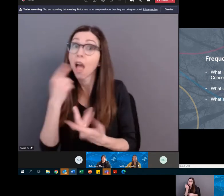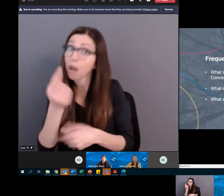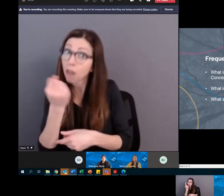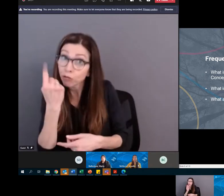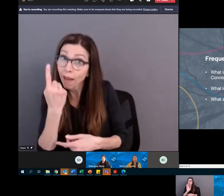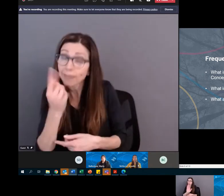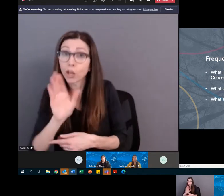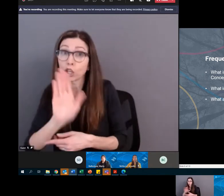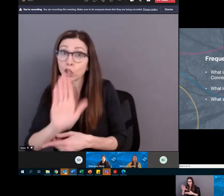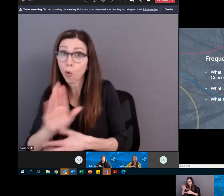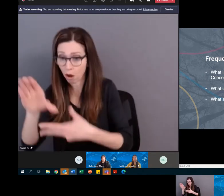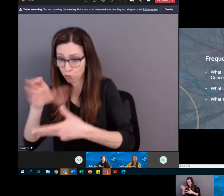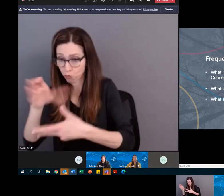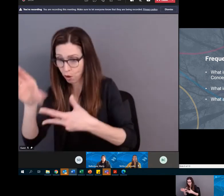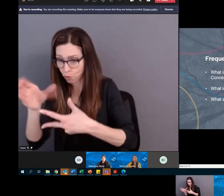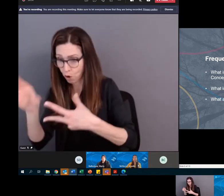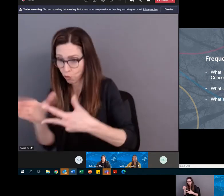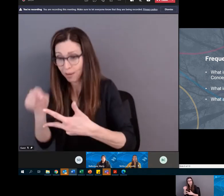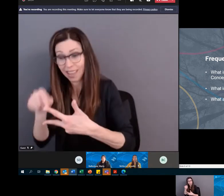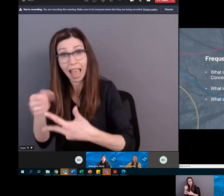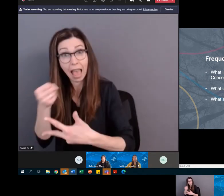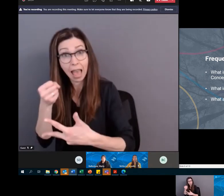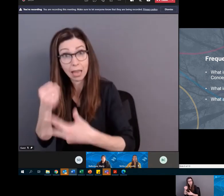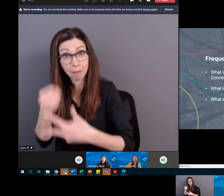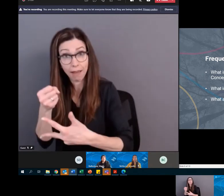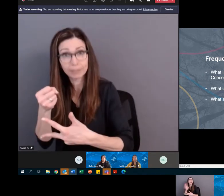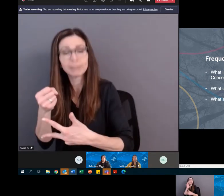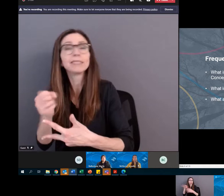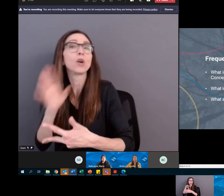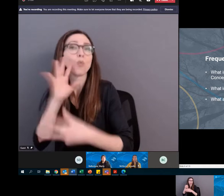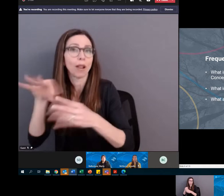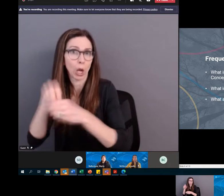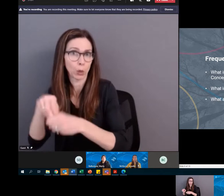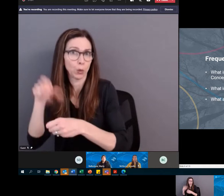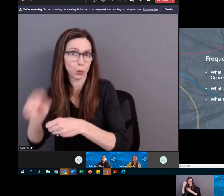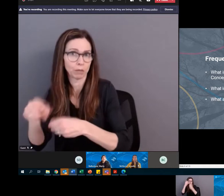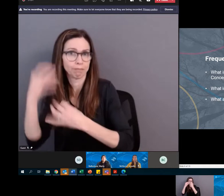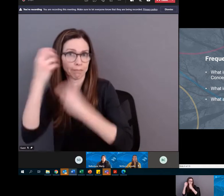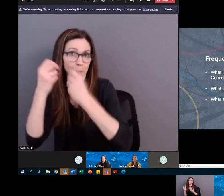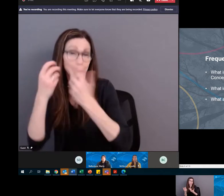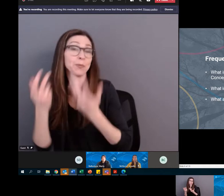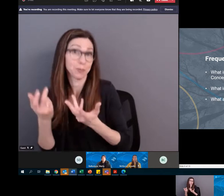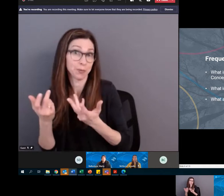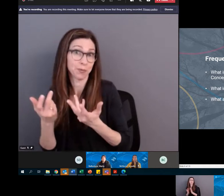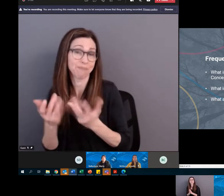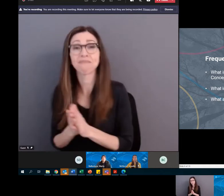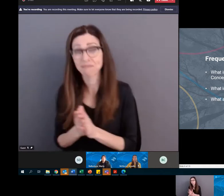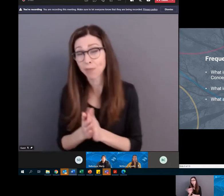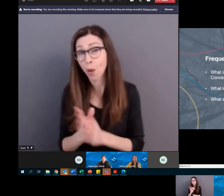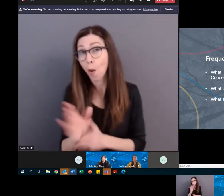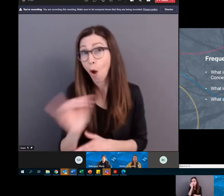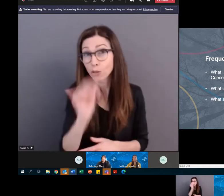and the support of a presenter is part of the assessment criteria for this component. Please note as well